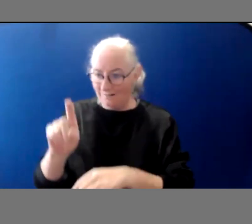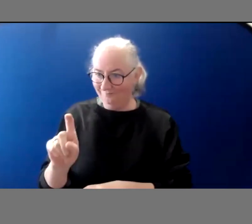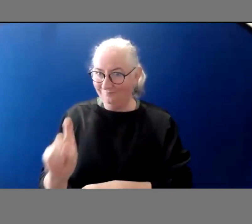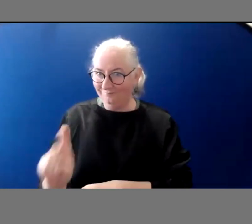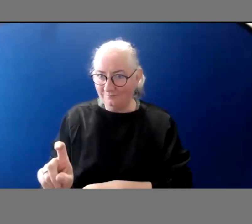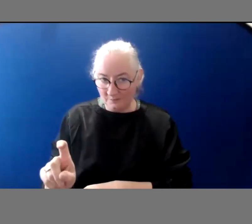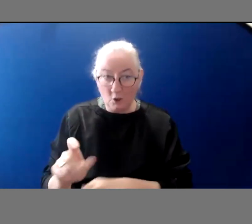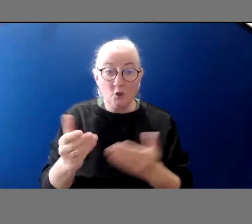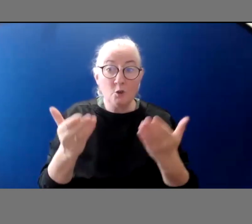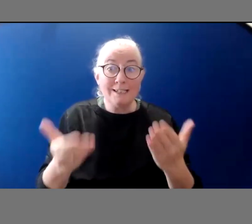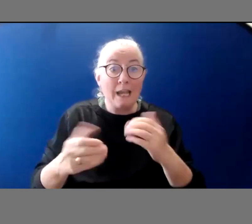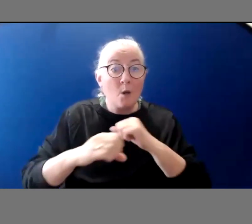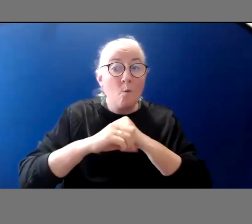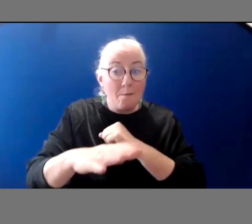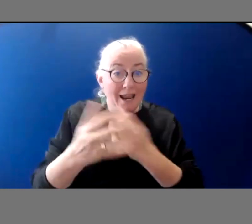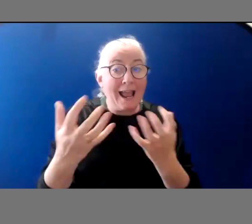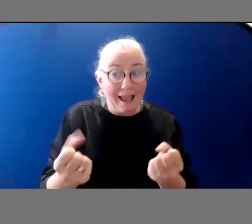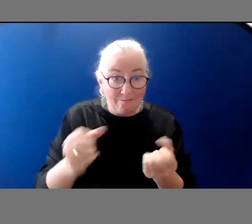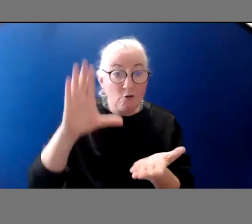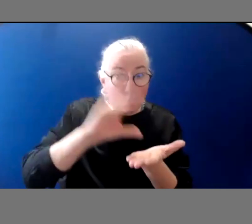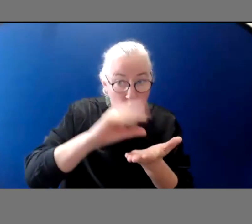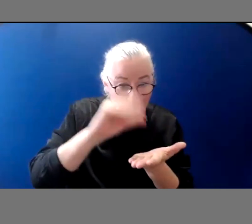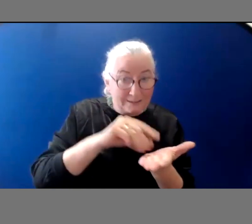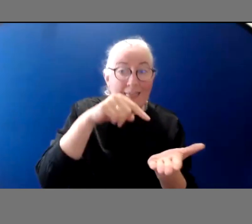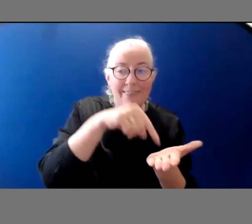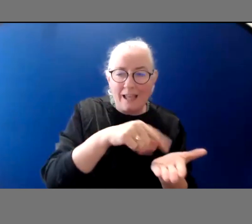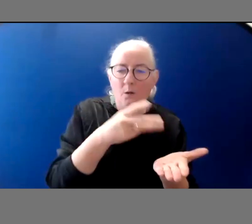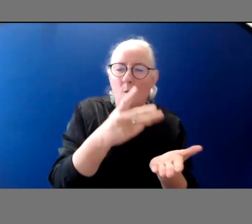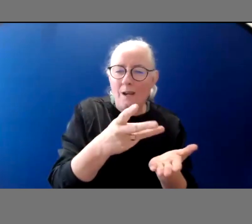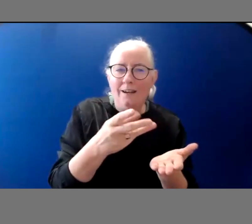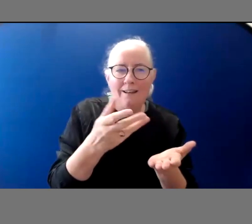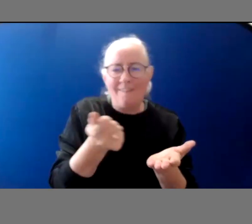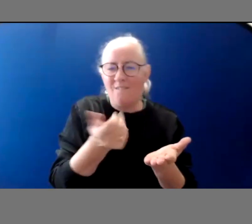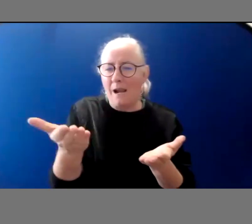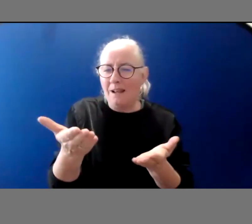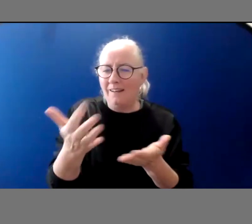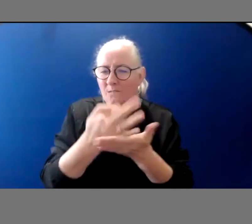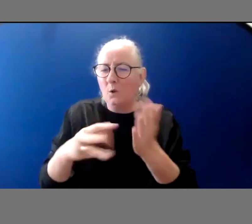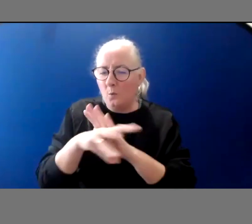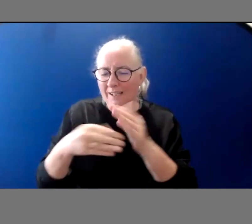webinar is being recorded and it will be available over the coming weeks on the centre's website